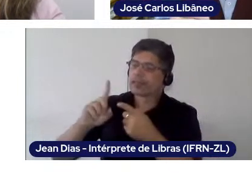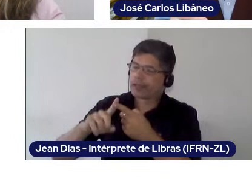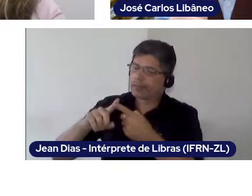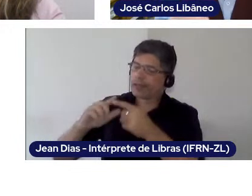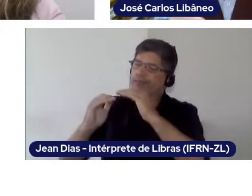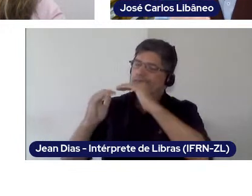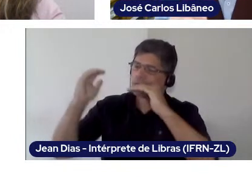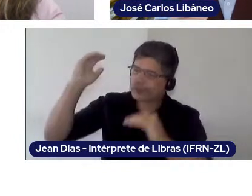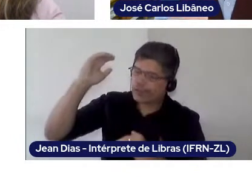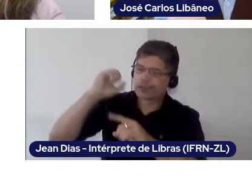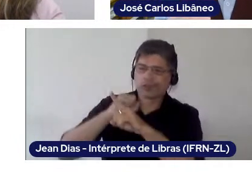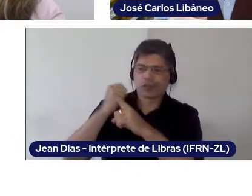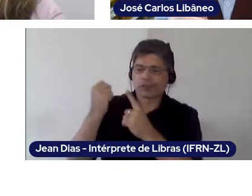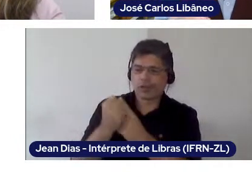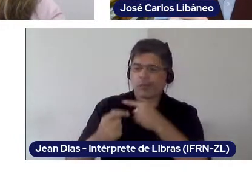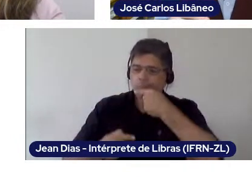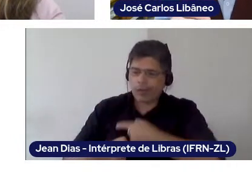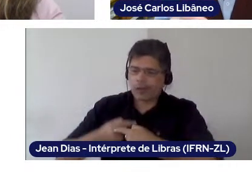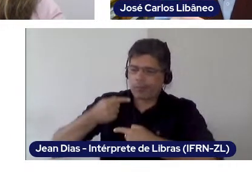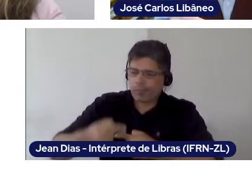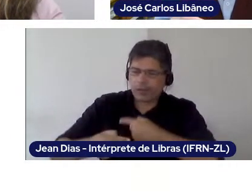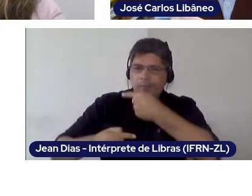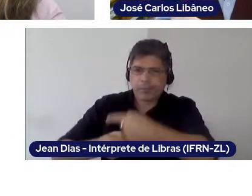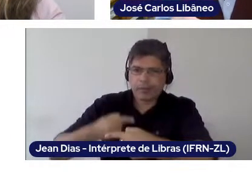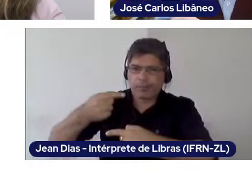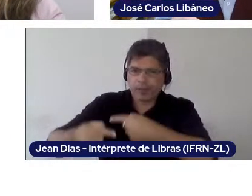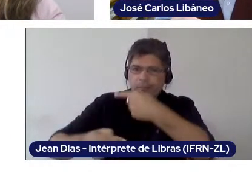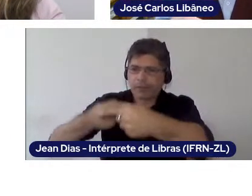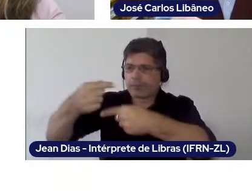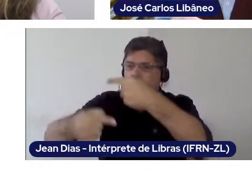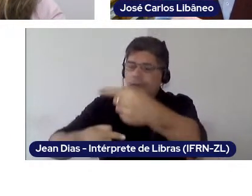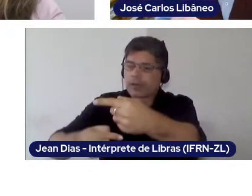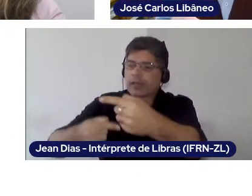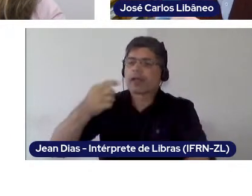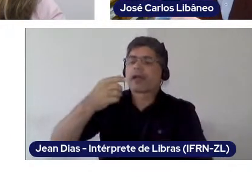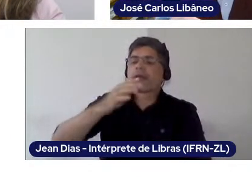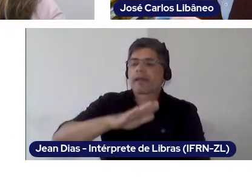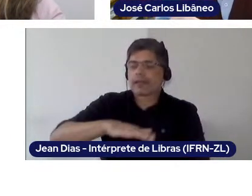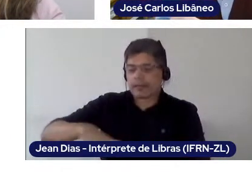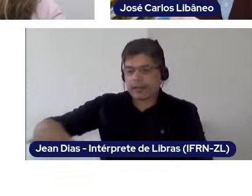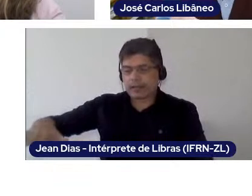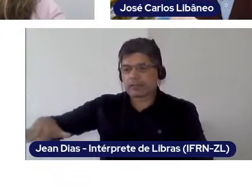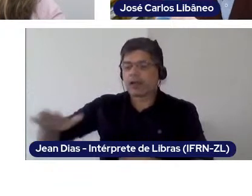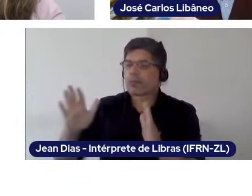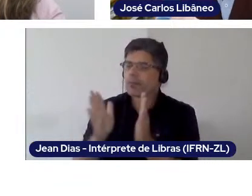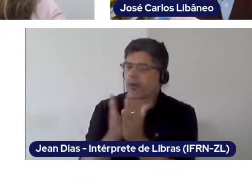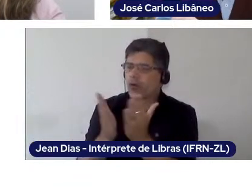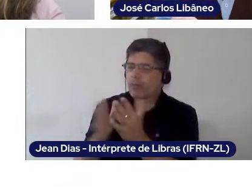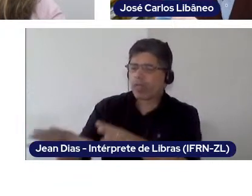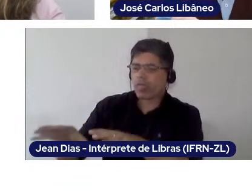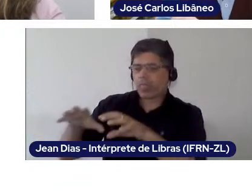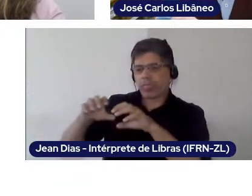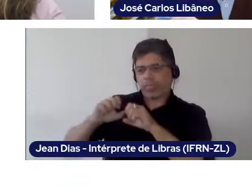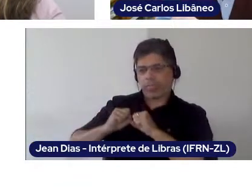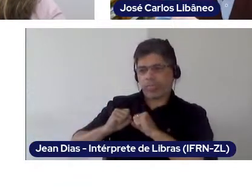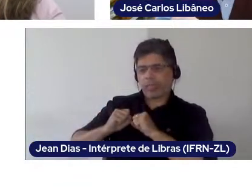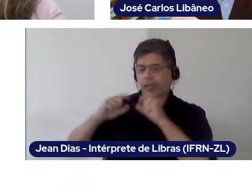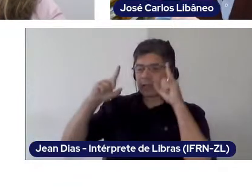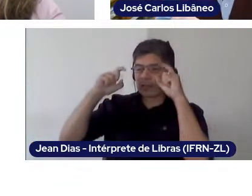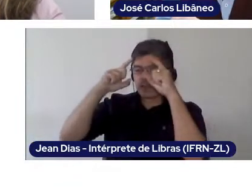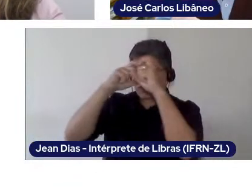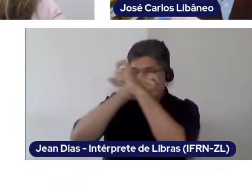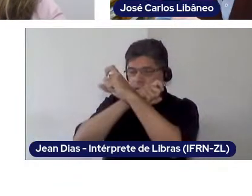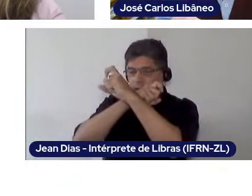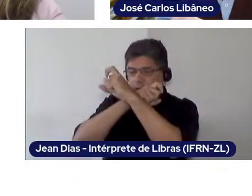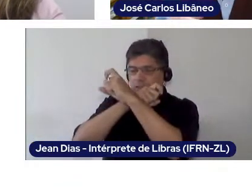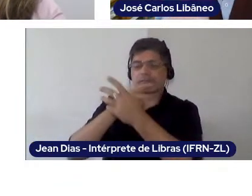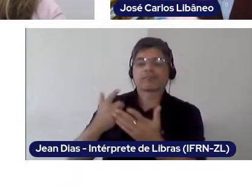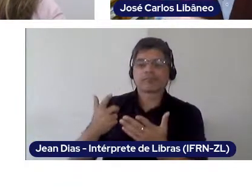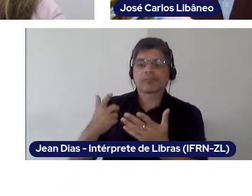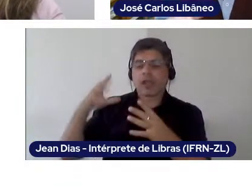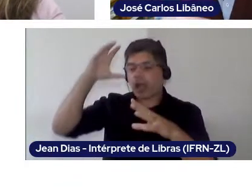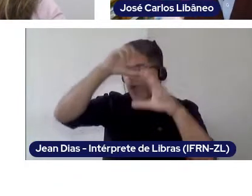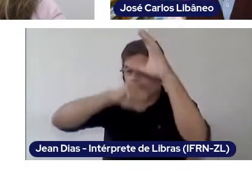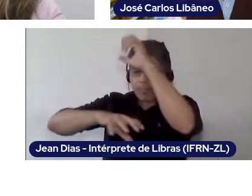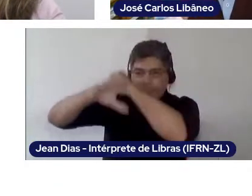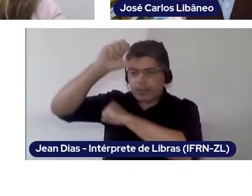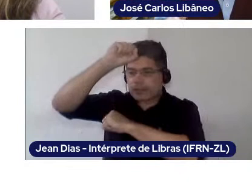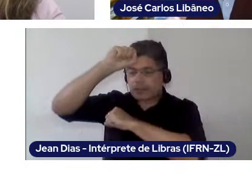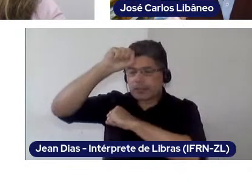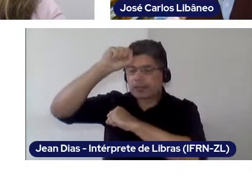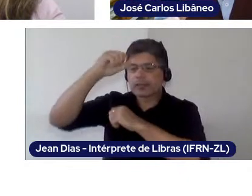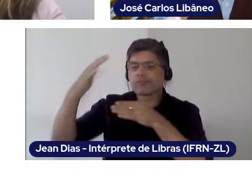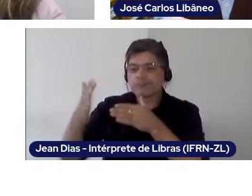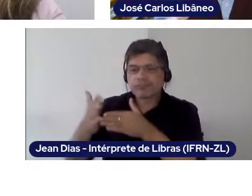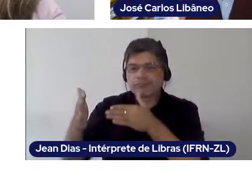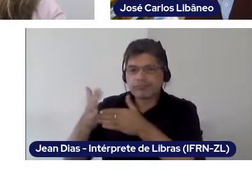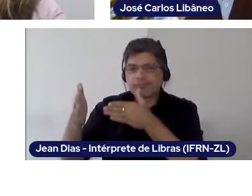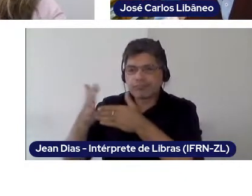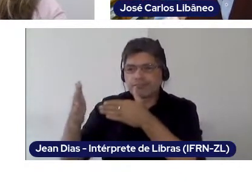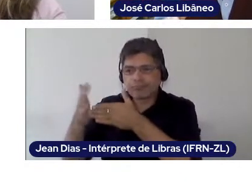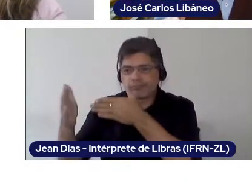That is to say, children that are raised in poverty take with them some learning difficulties, even material related (books and other school objects),